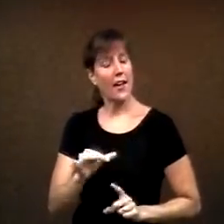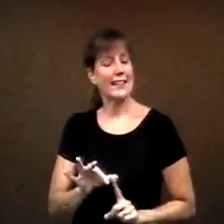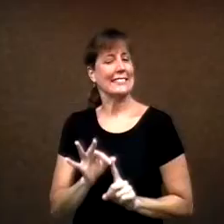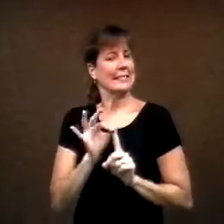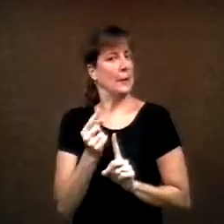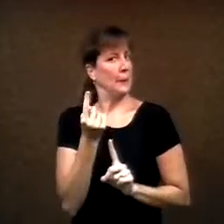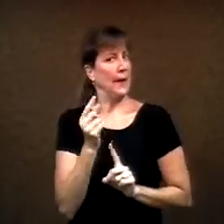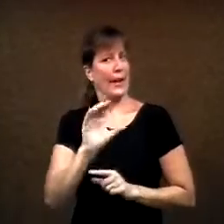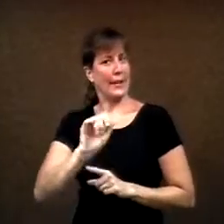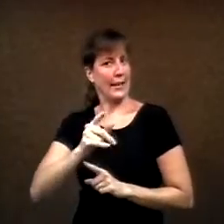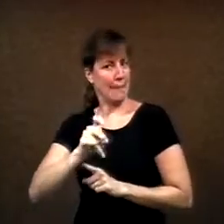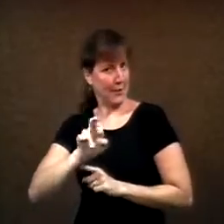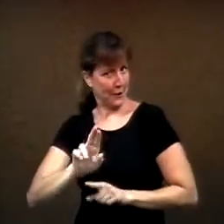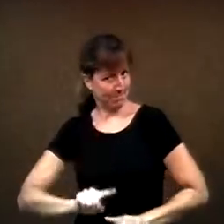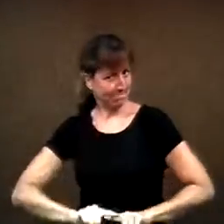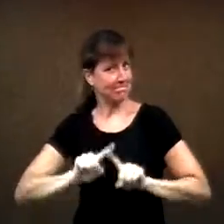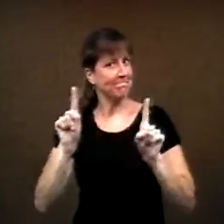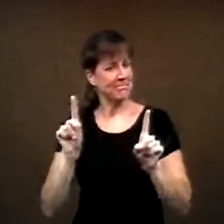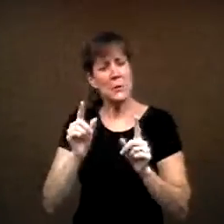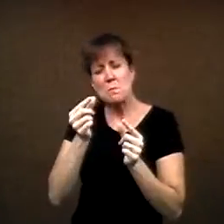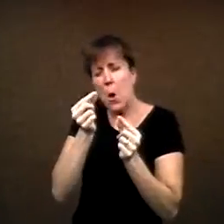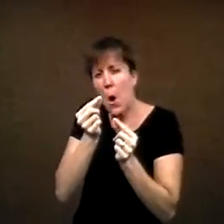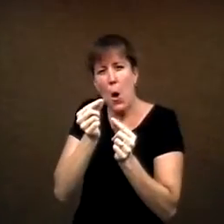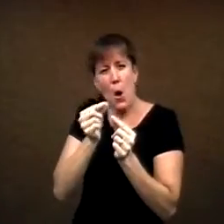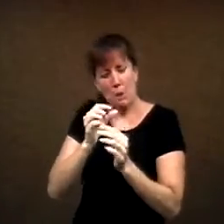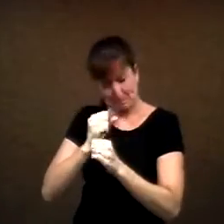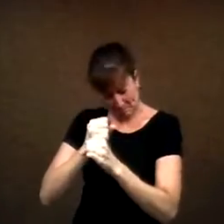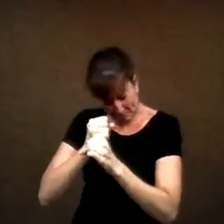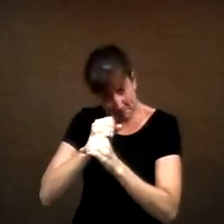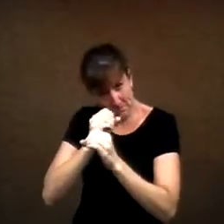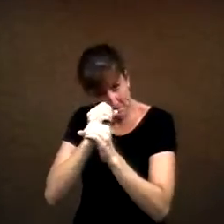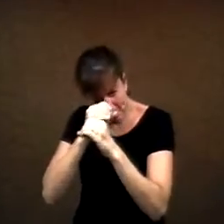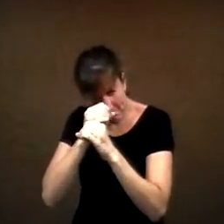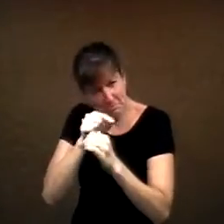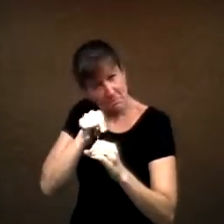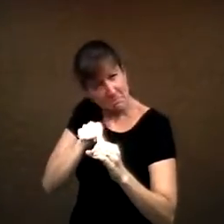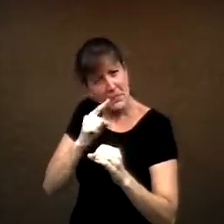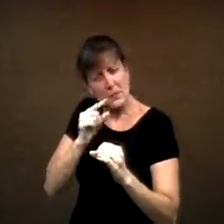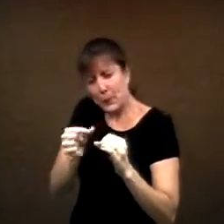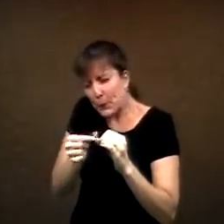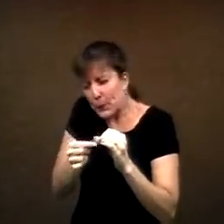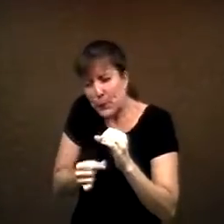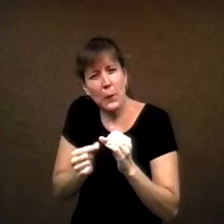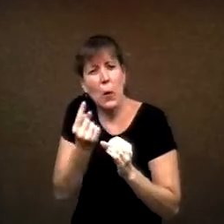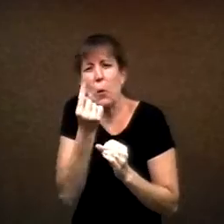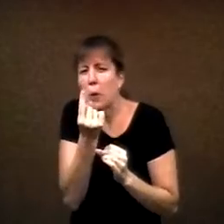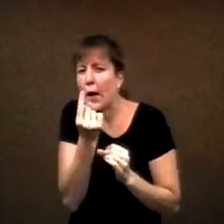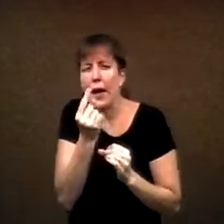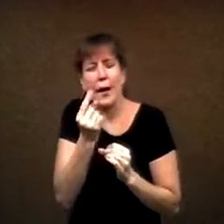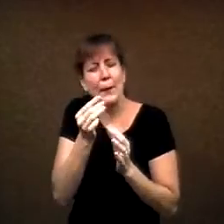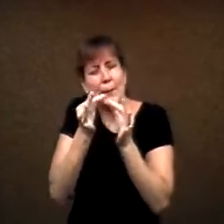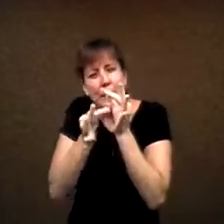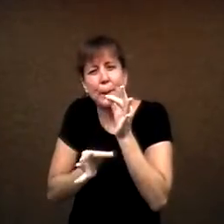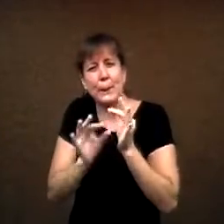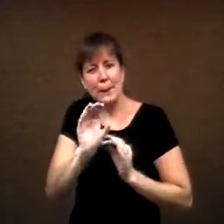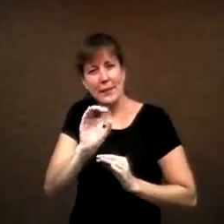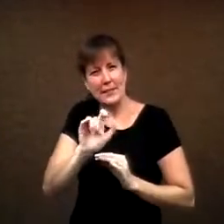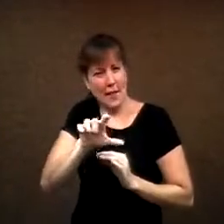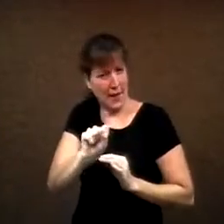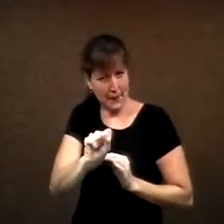These are going to be small, microscopic tubes, that consist of only one, thin layer of cells. Because